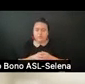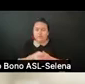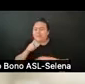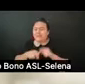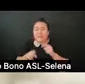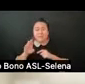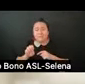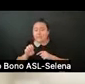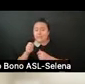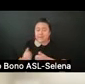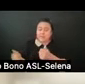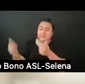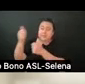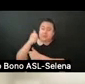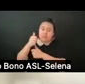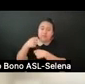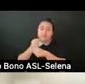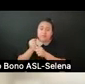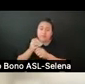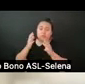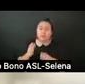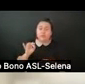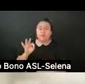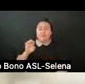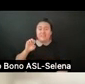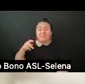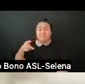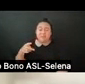So, if your credits that you're listing are EP credits, we don't count those.